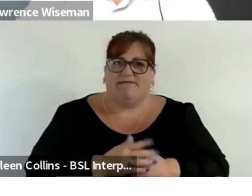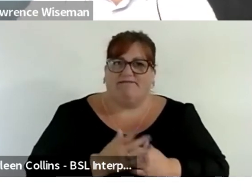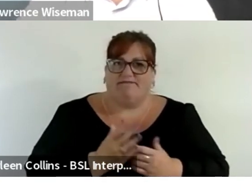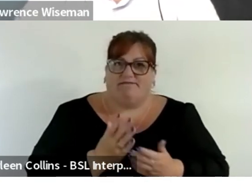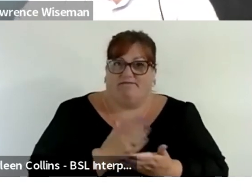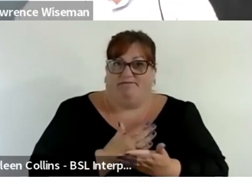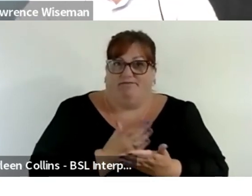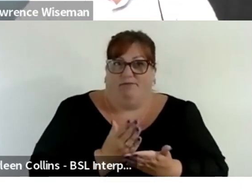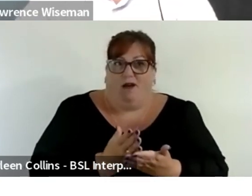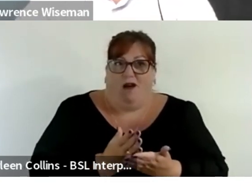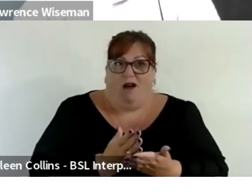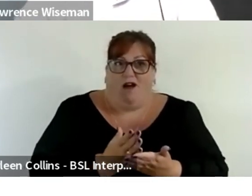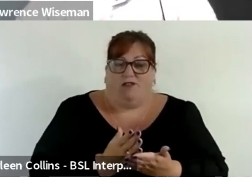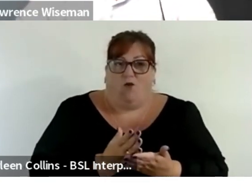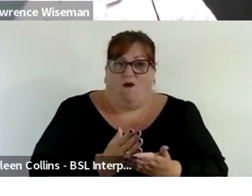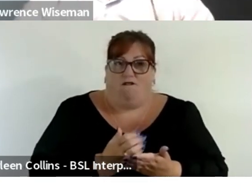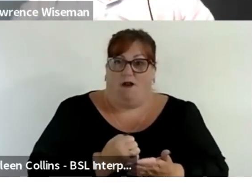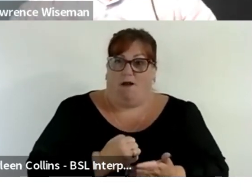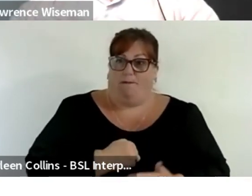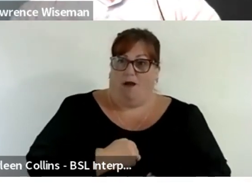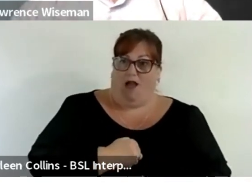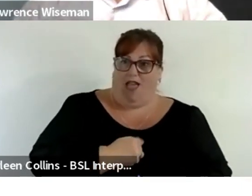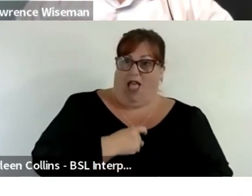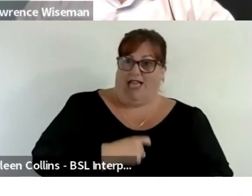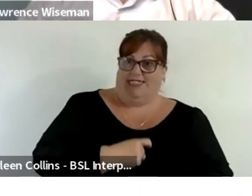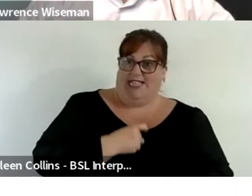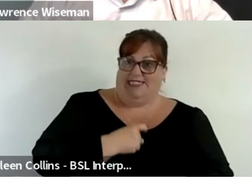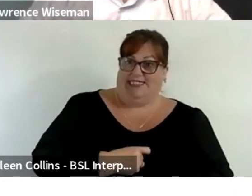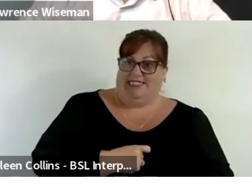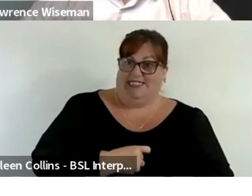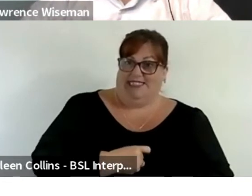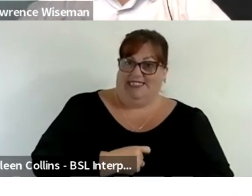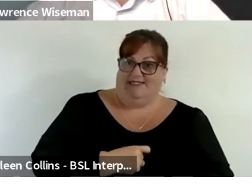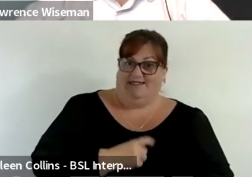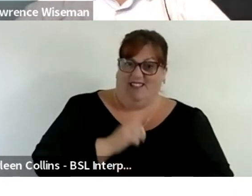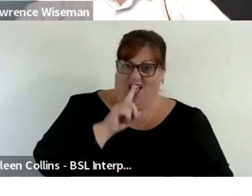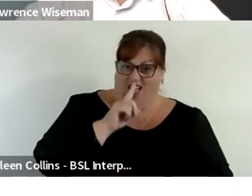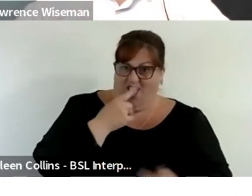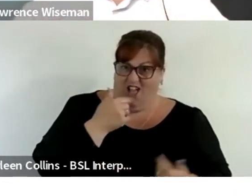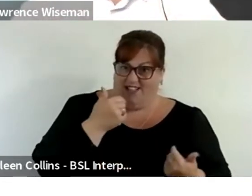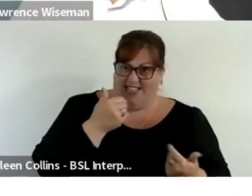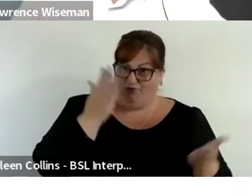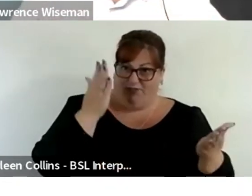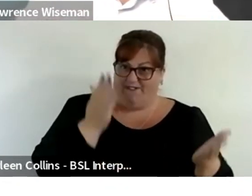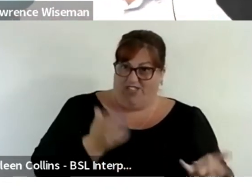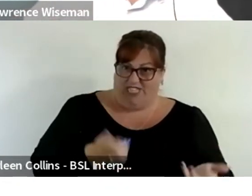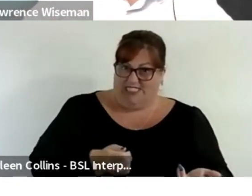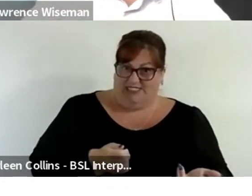It's part of who I am, I'm not getting rid of it unless someone has a cure on the call. In which case I'm very open!